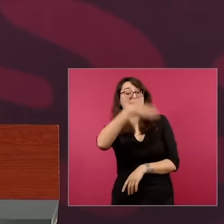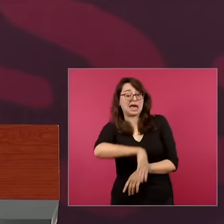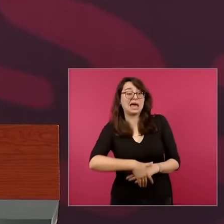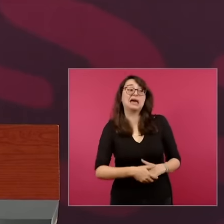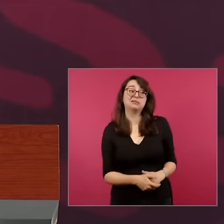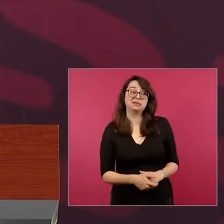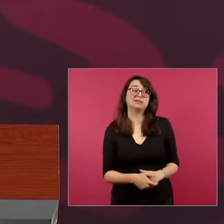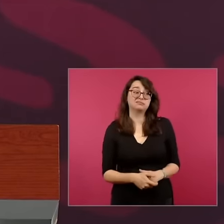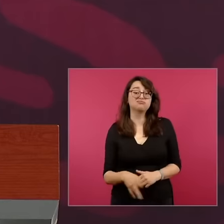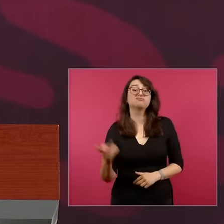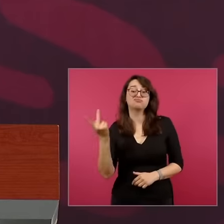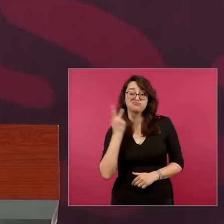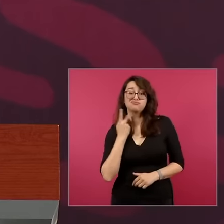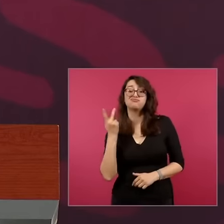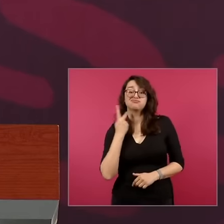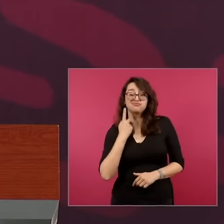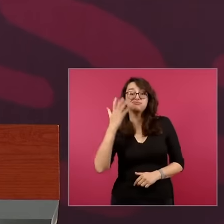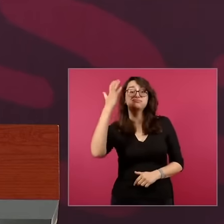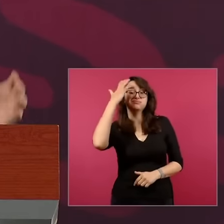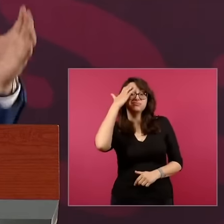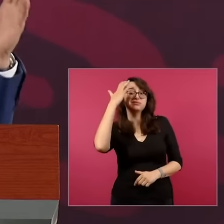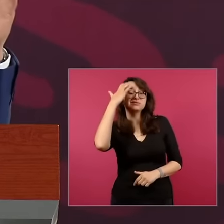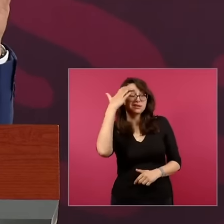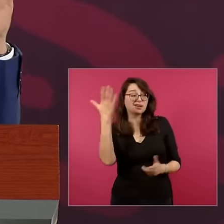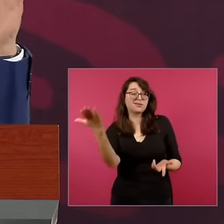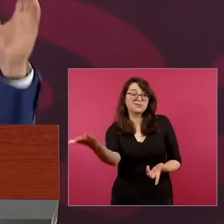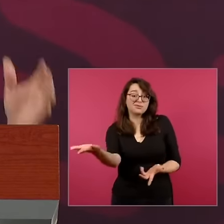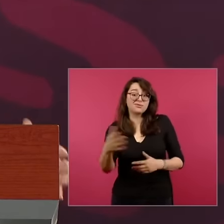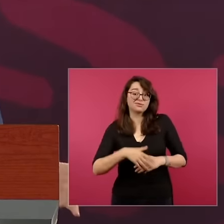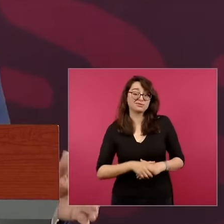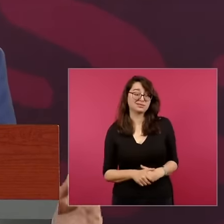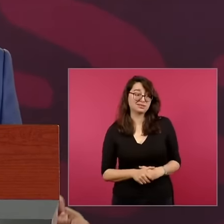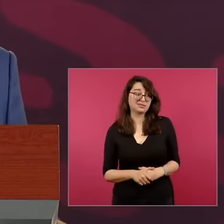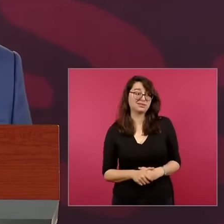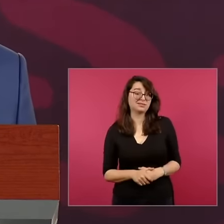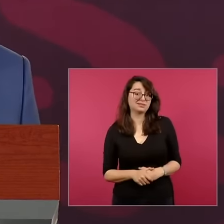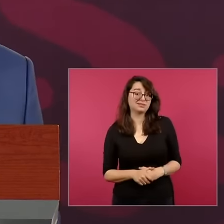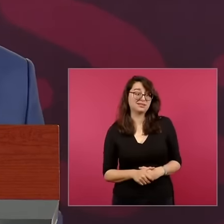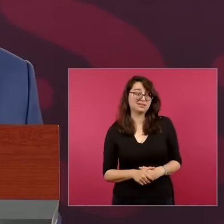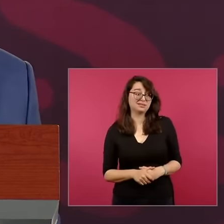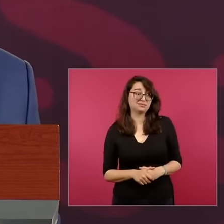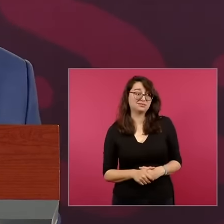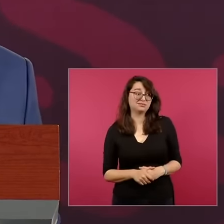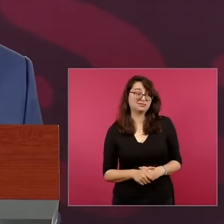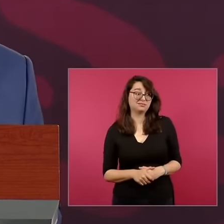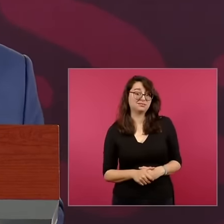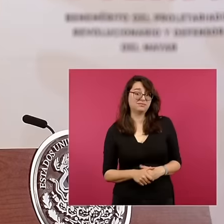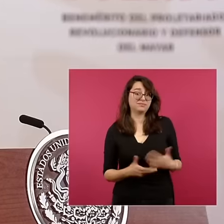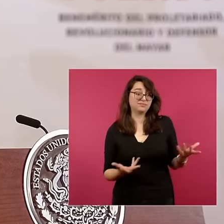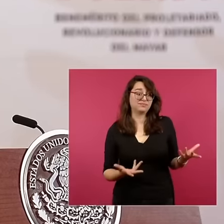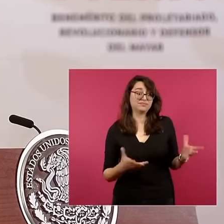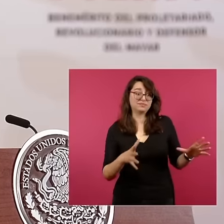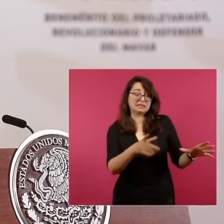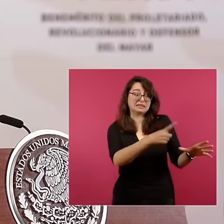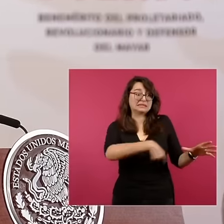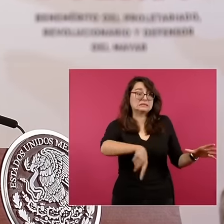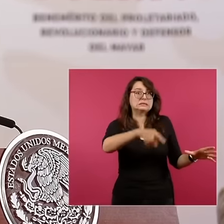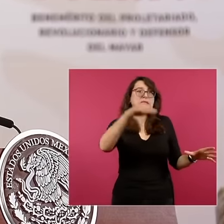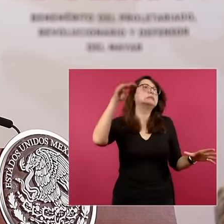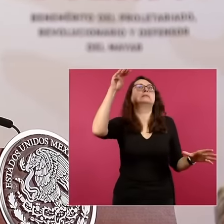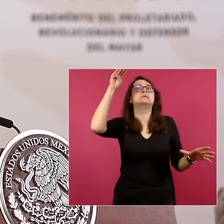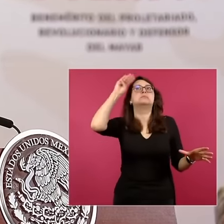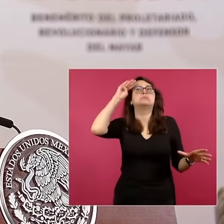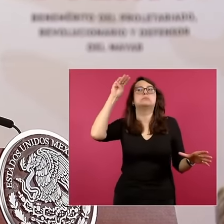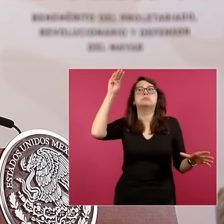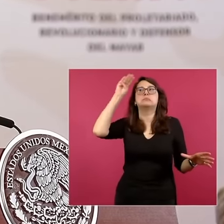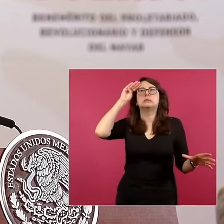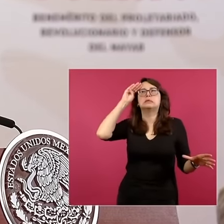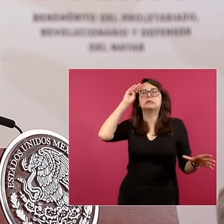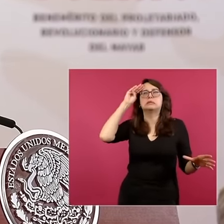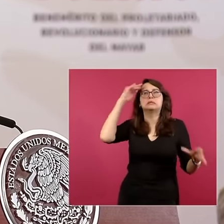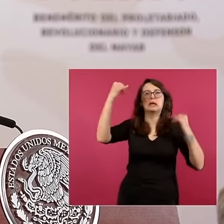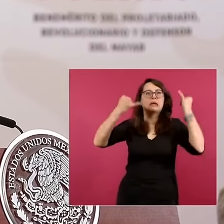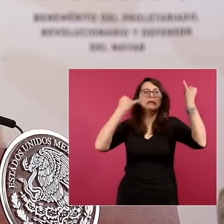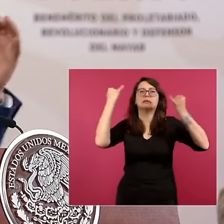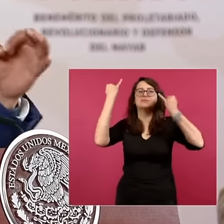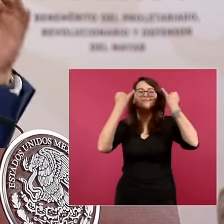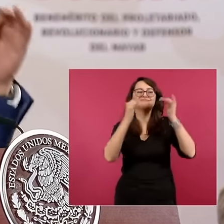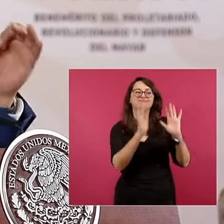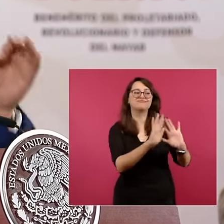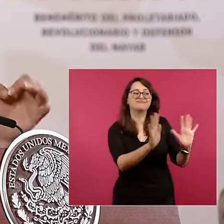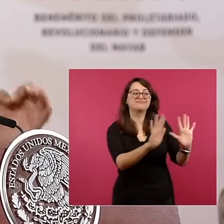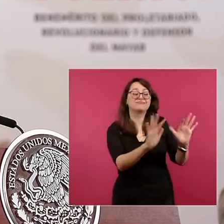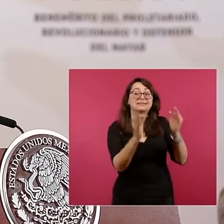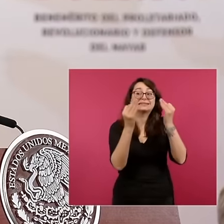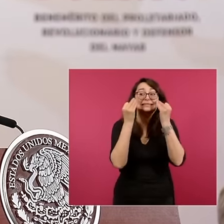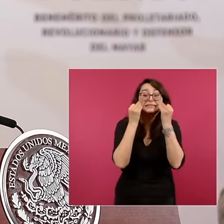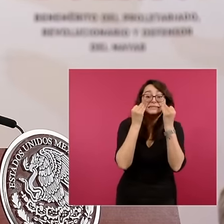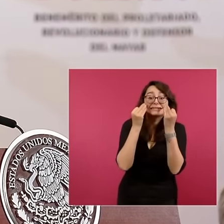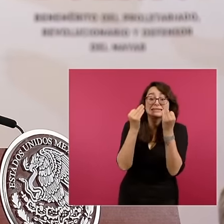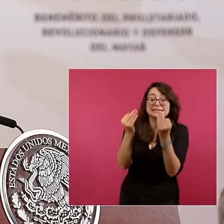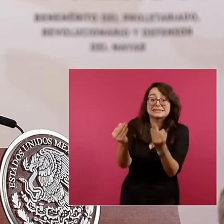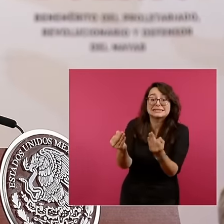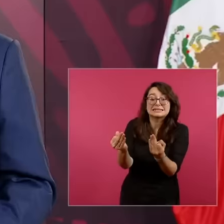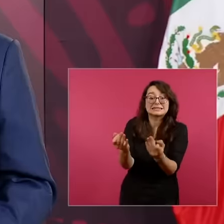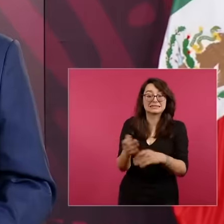eh in sensationalism never ever in